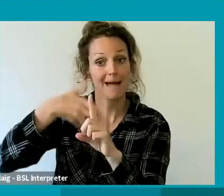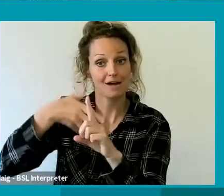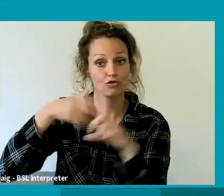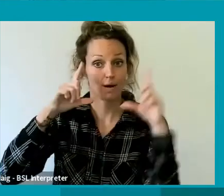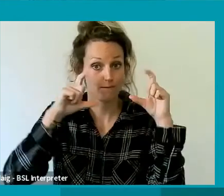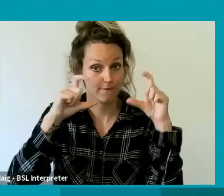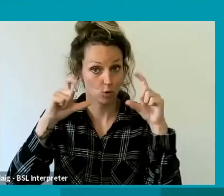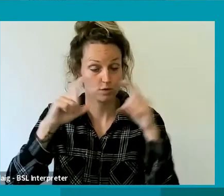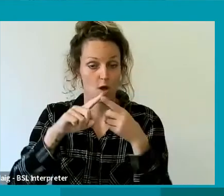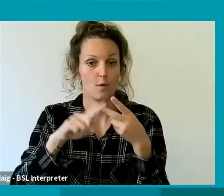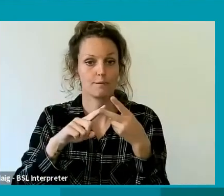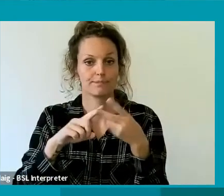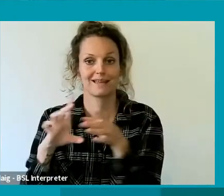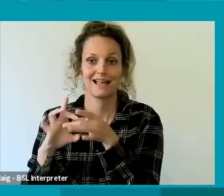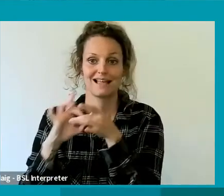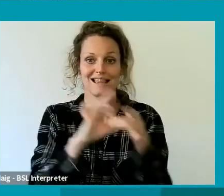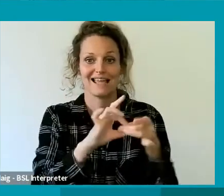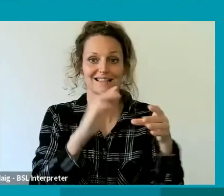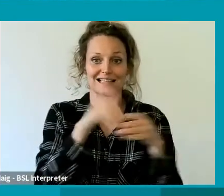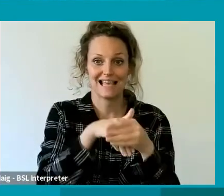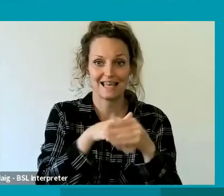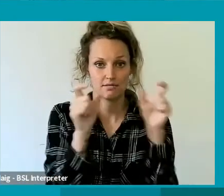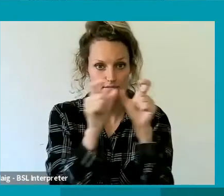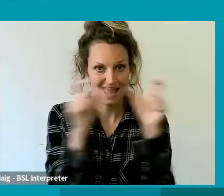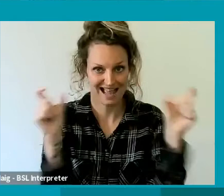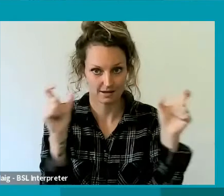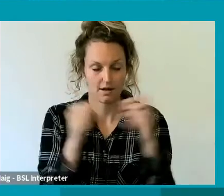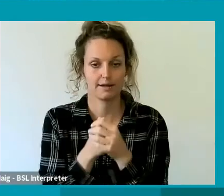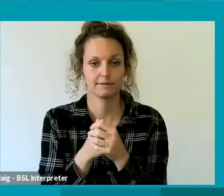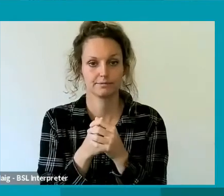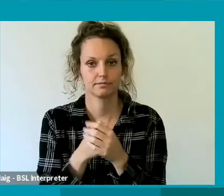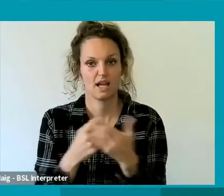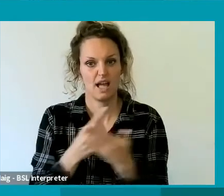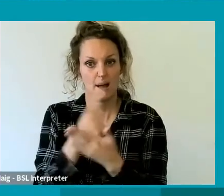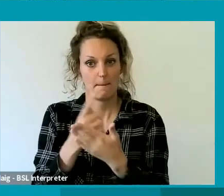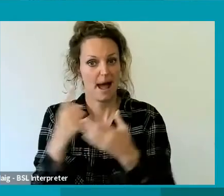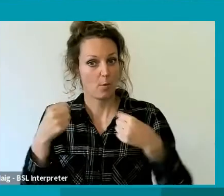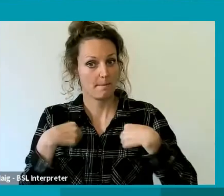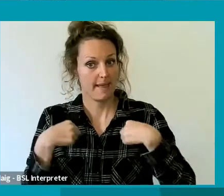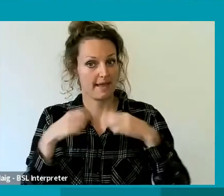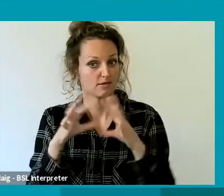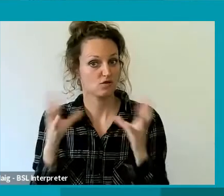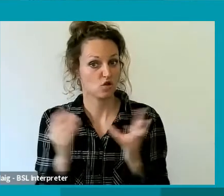the about made the summary section. So right now we're talking about your headline.